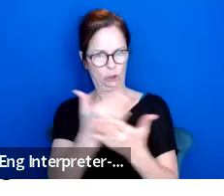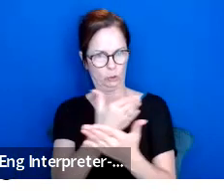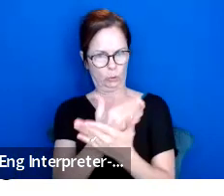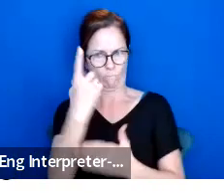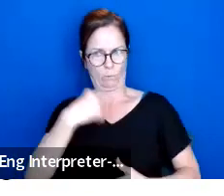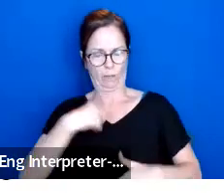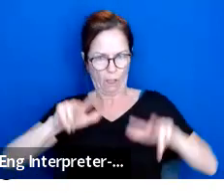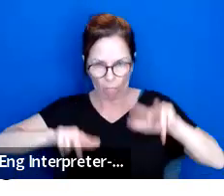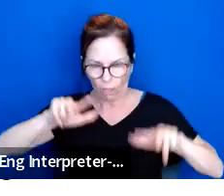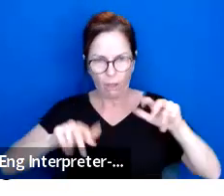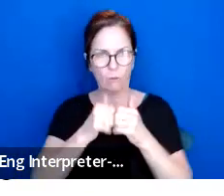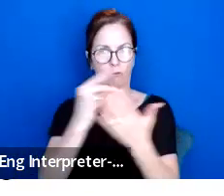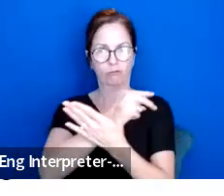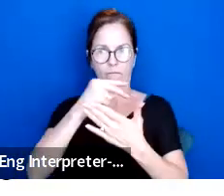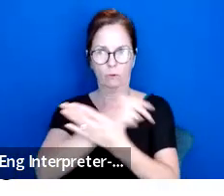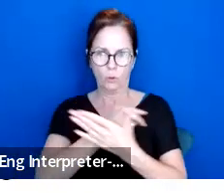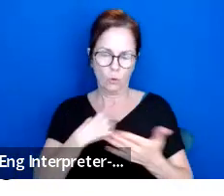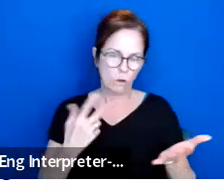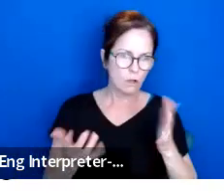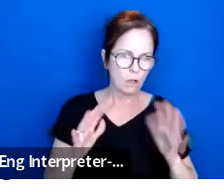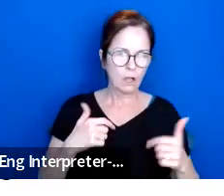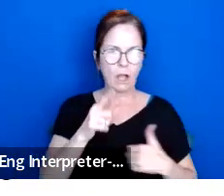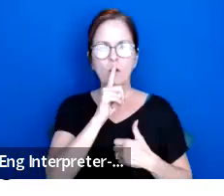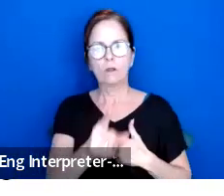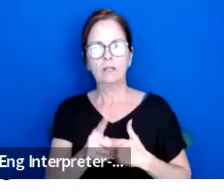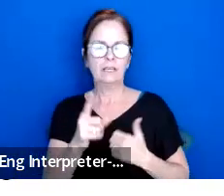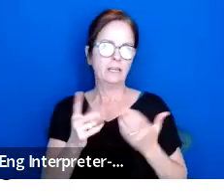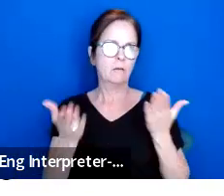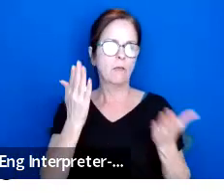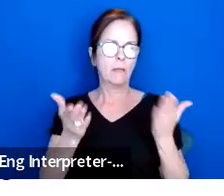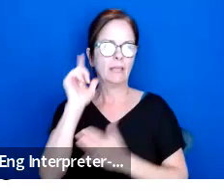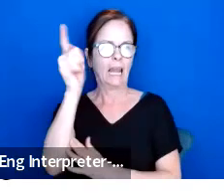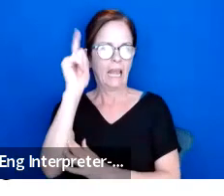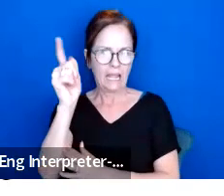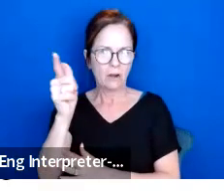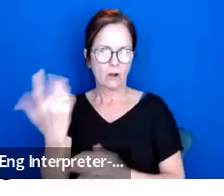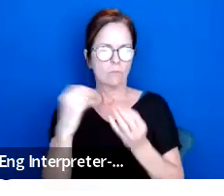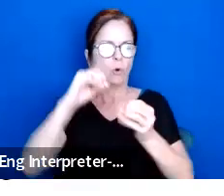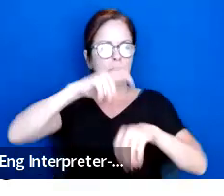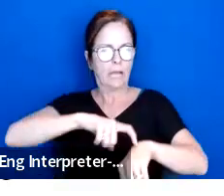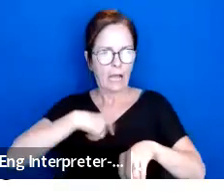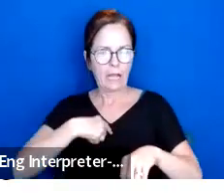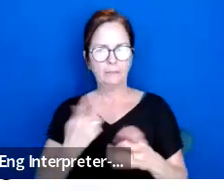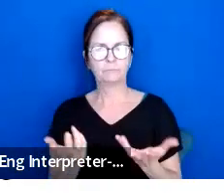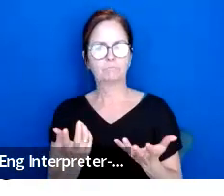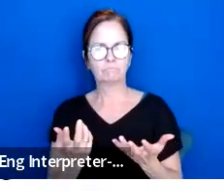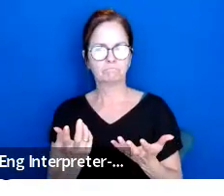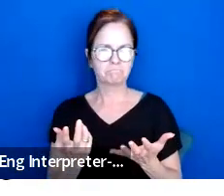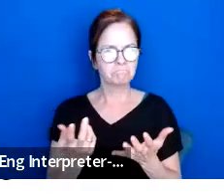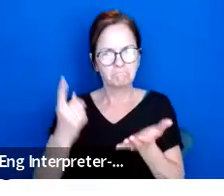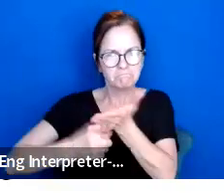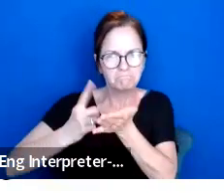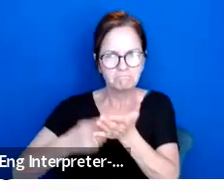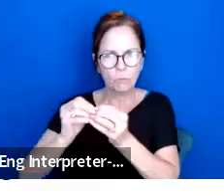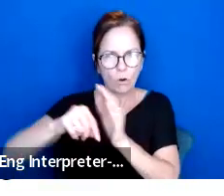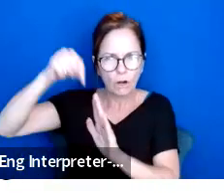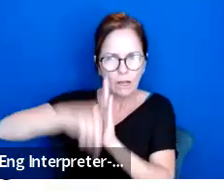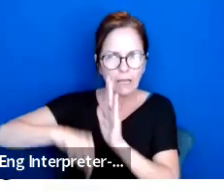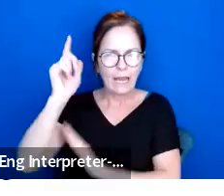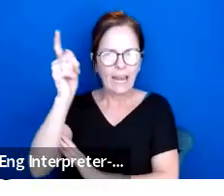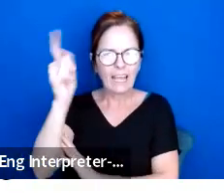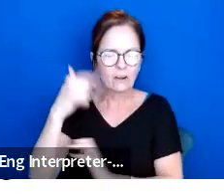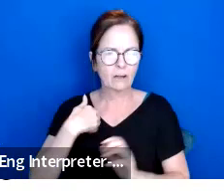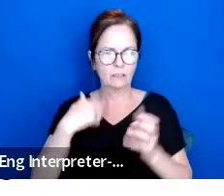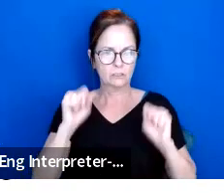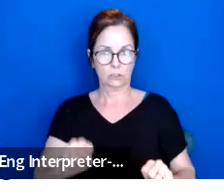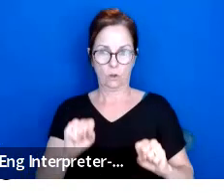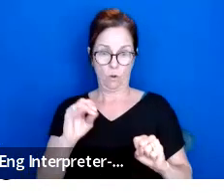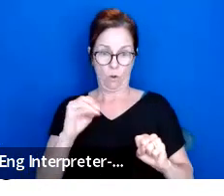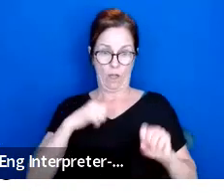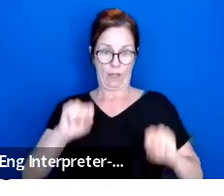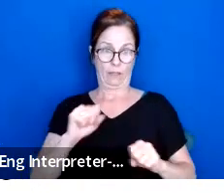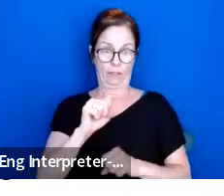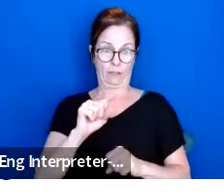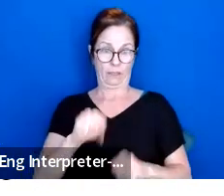At a later point, just so I'm using the exact language and you know which which is very important in conveying.